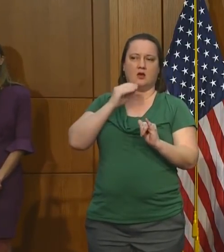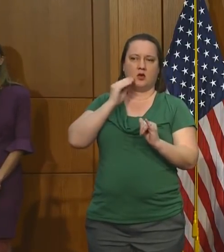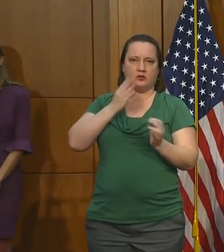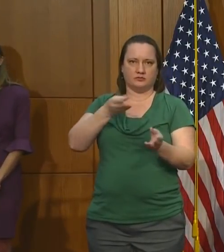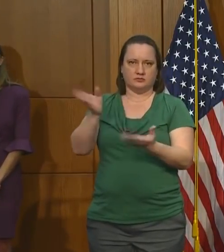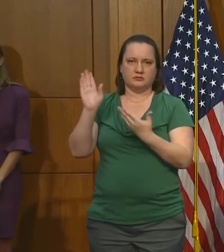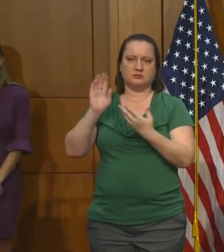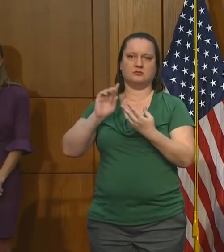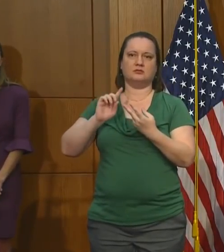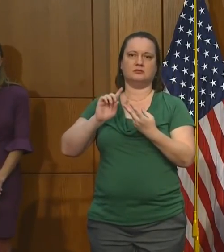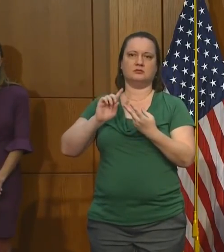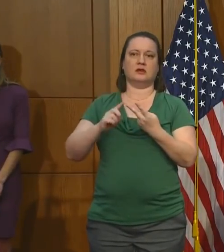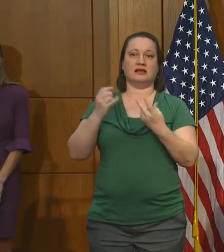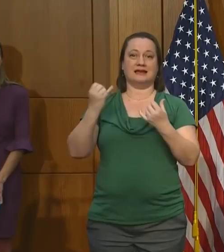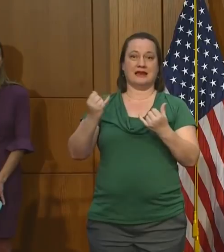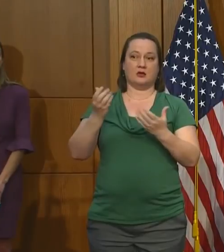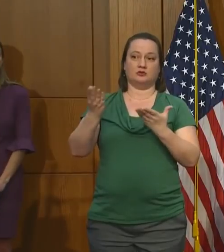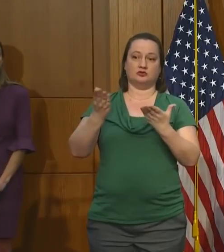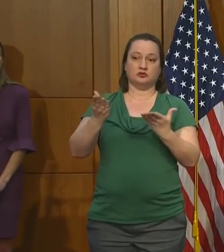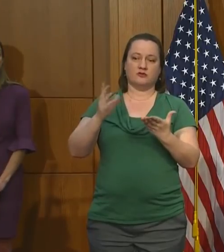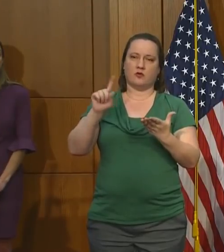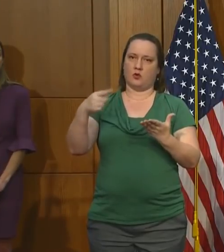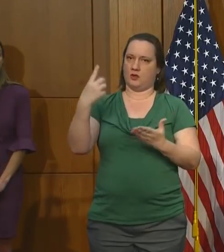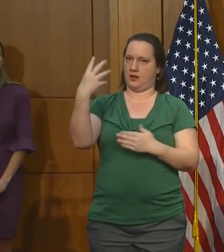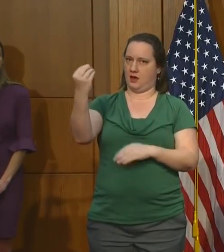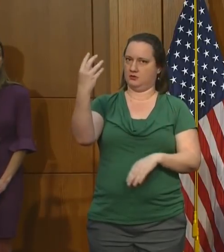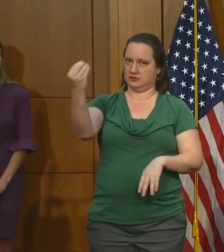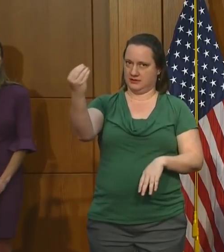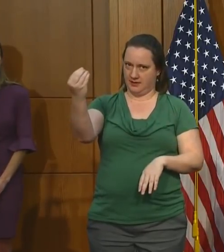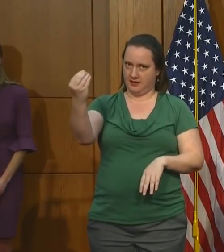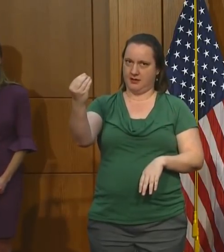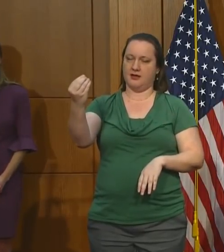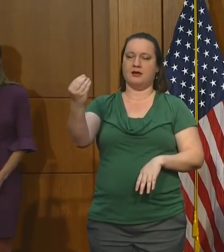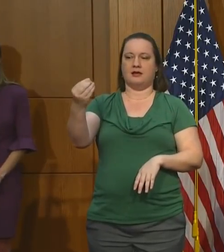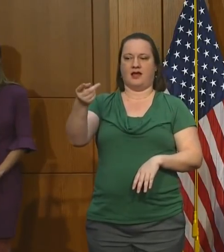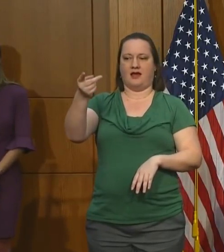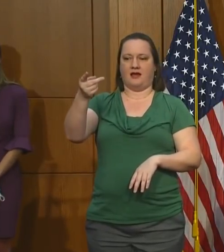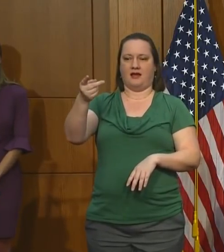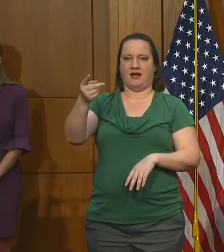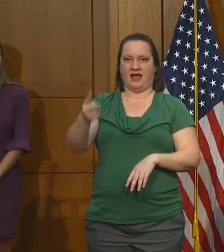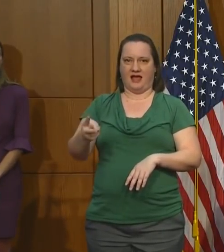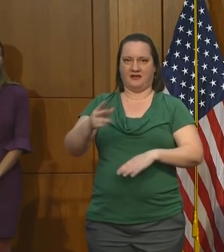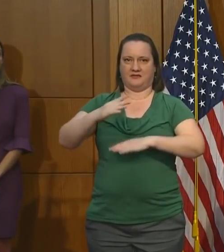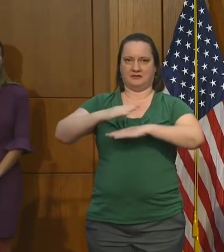RESTAURANTS TO CONTINUE- ORDER OUT HOME DELIVERY AND NOW TO